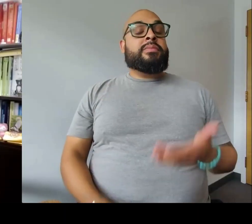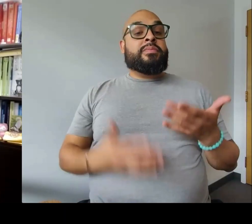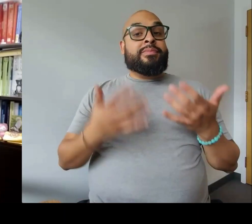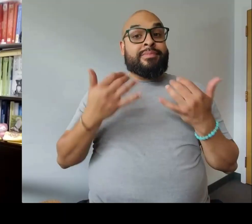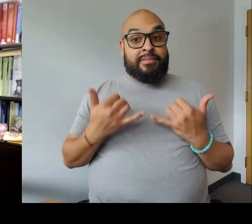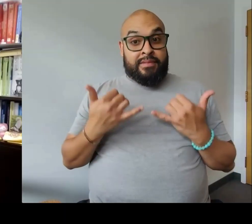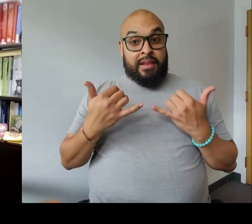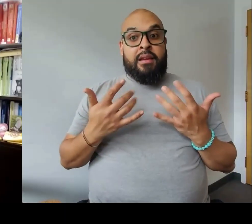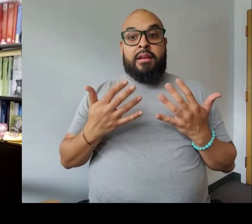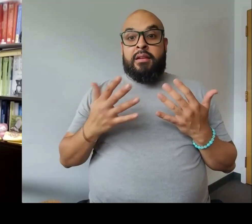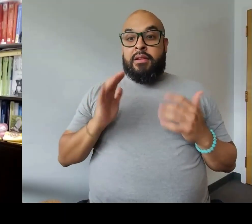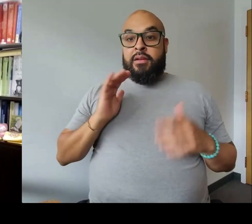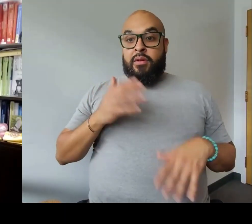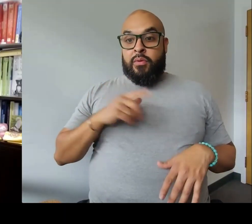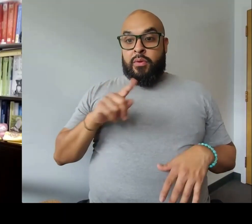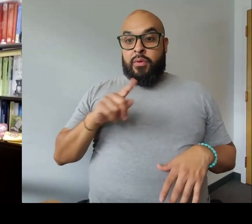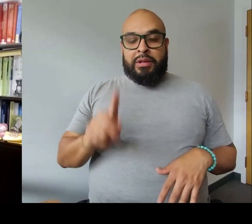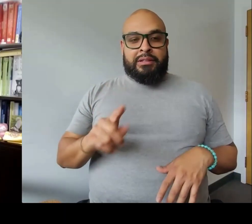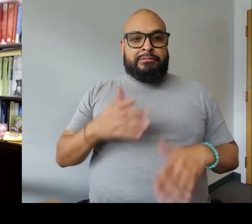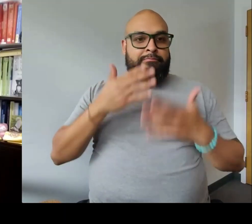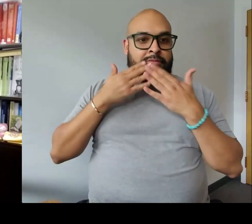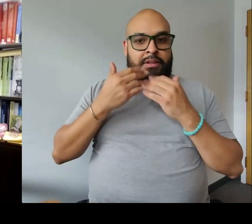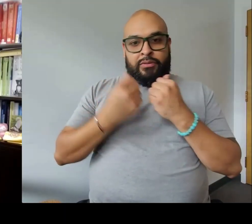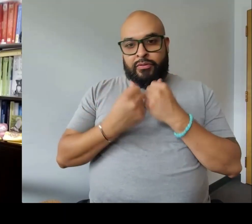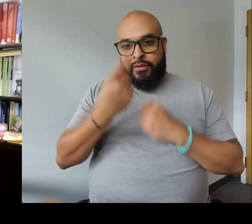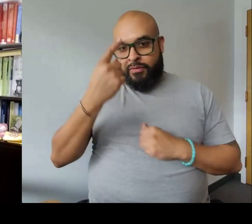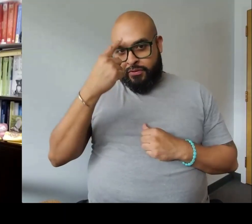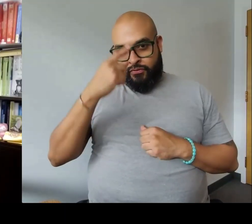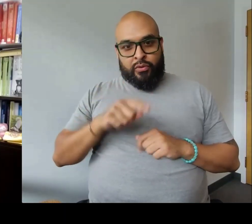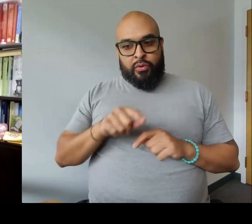Our questions. Thank you everyone for introducing yourselves.